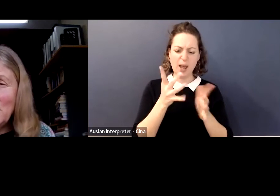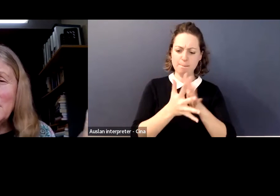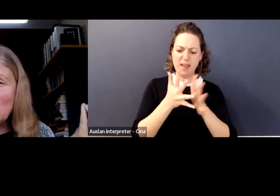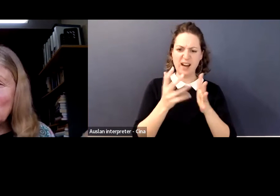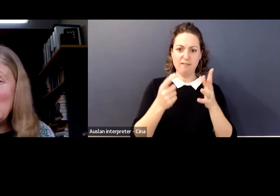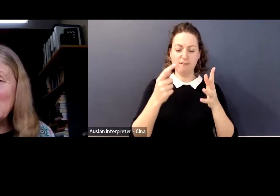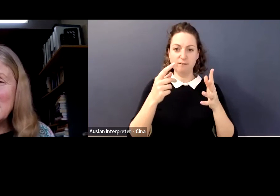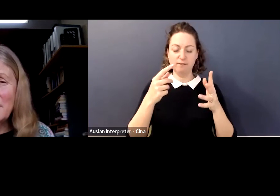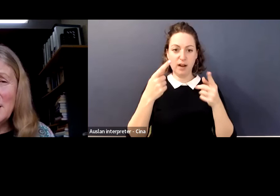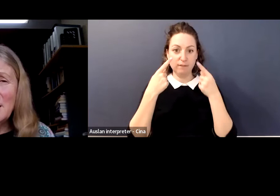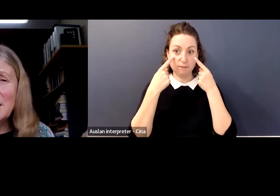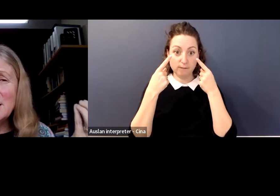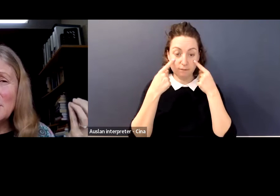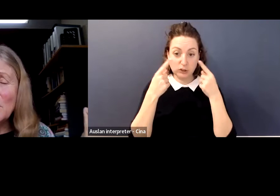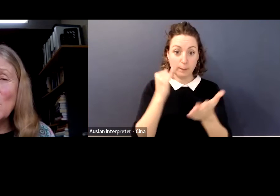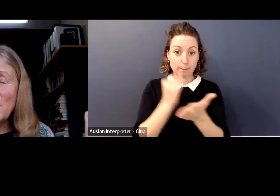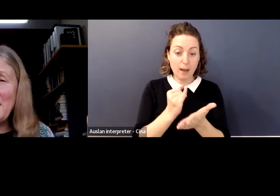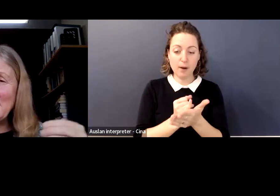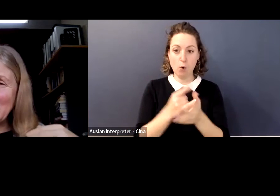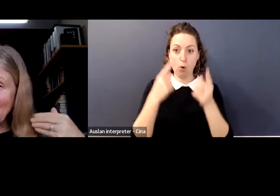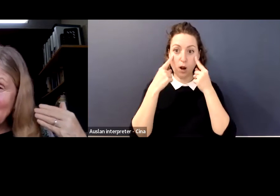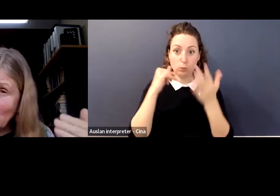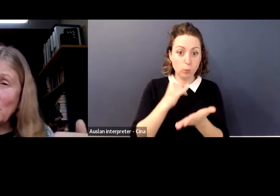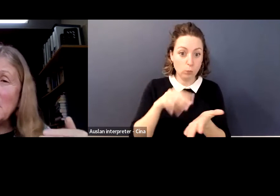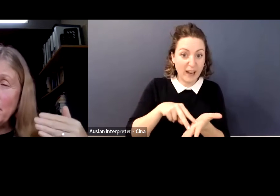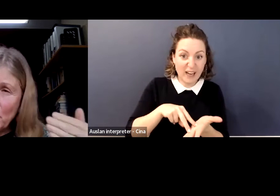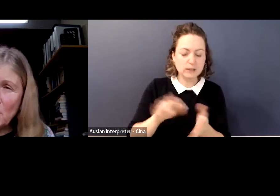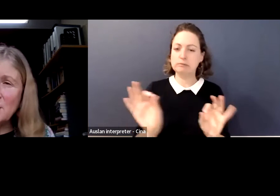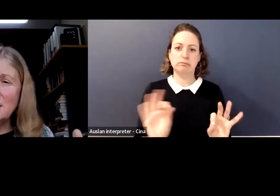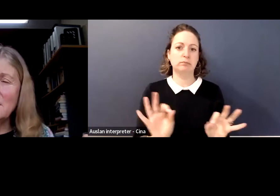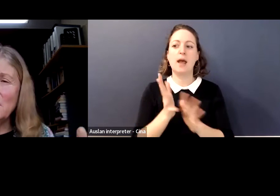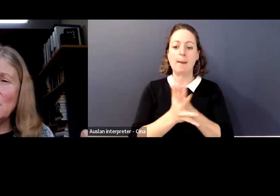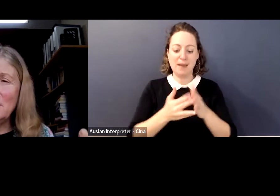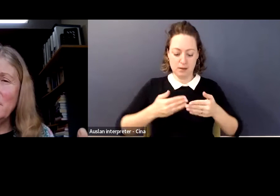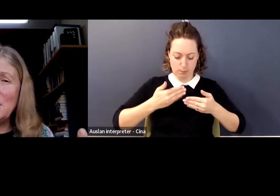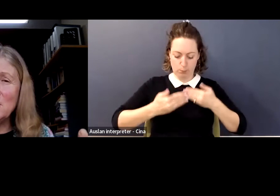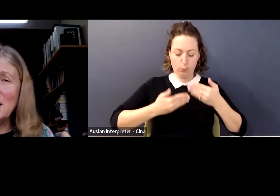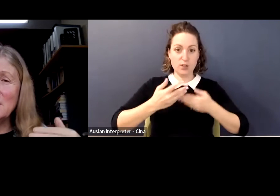impairment or weakness of any kind. It's more that they simply process visual information at